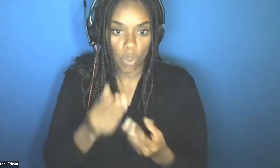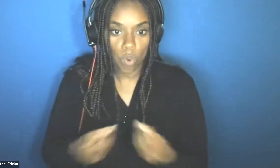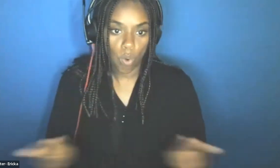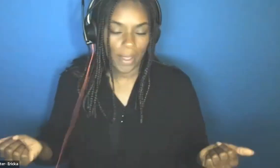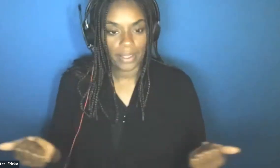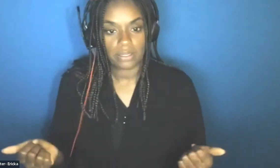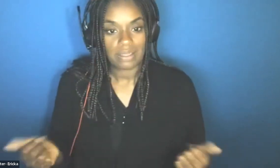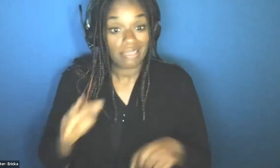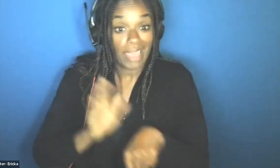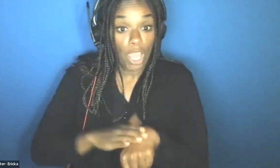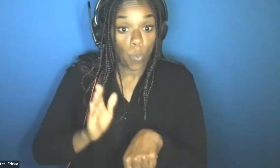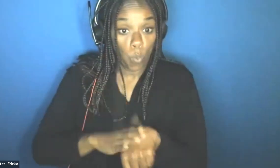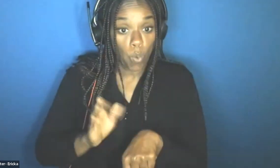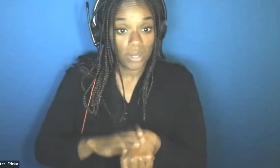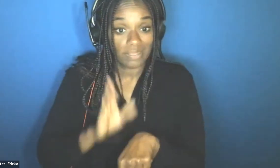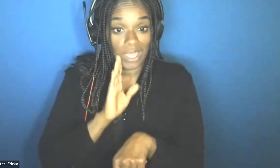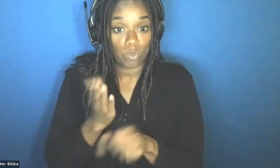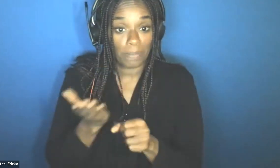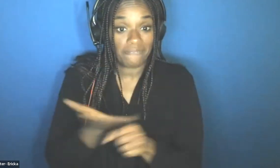We need to keep in mind, though, that this disciplinary actions taken against Michael prior to the disclosure of his disability stand.